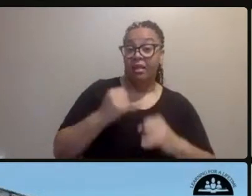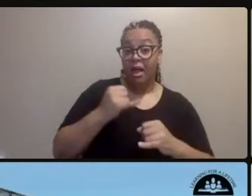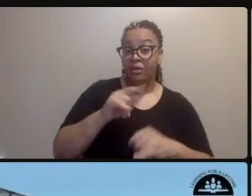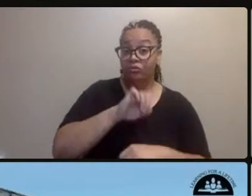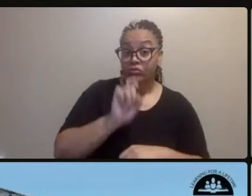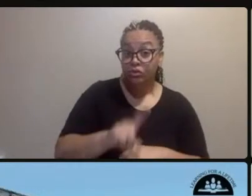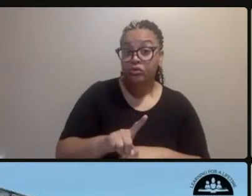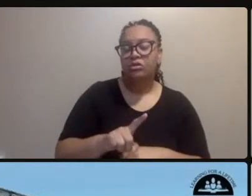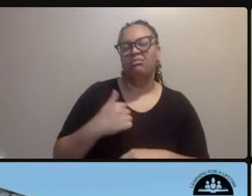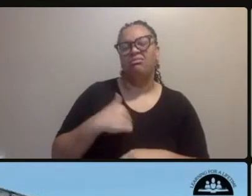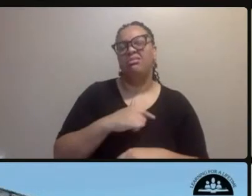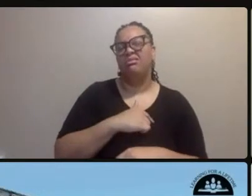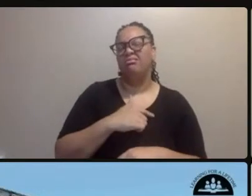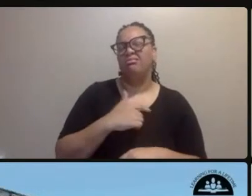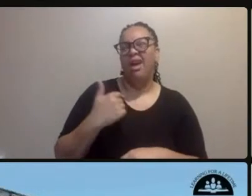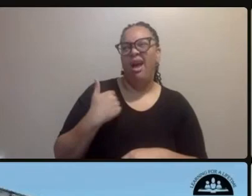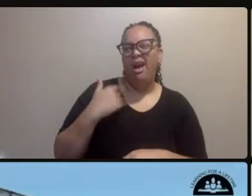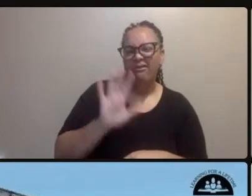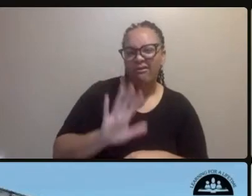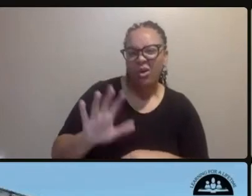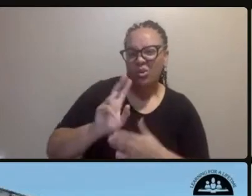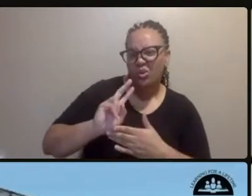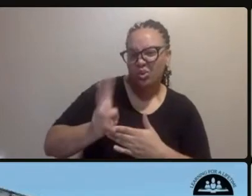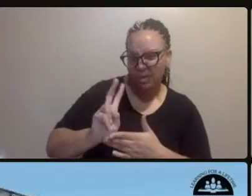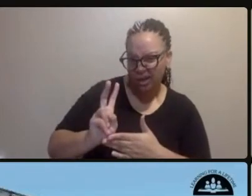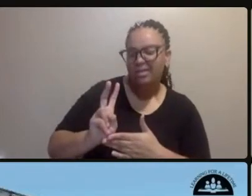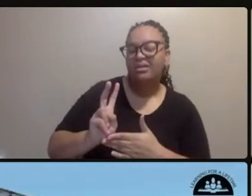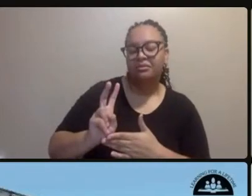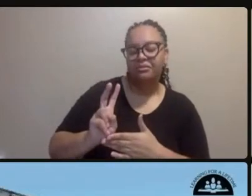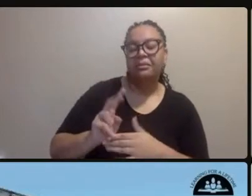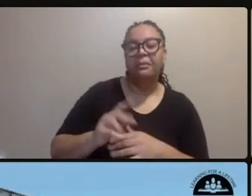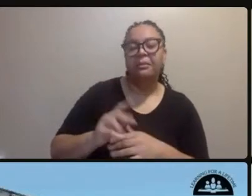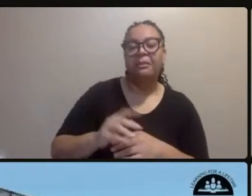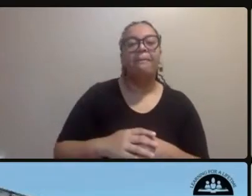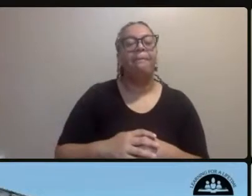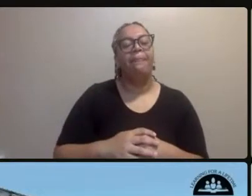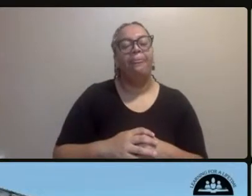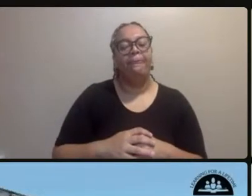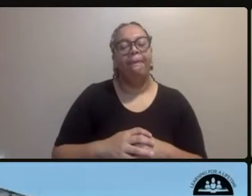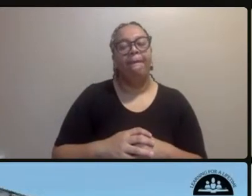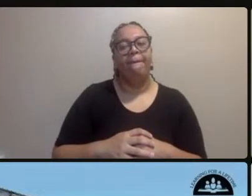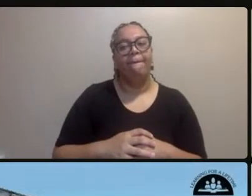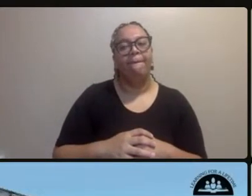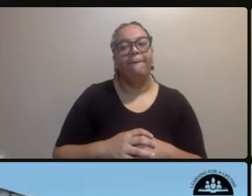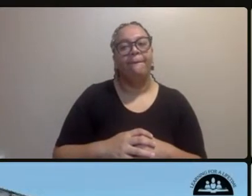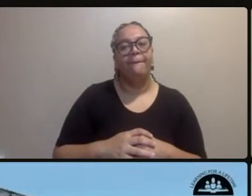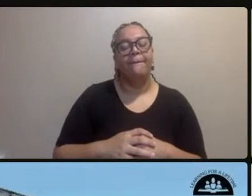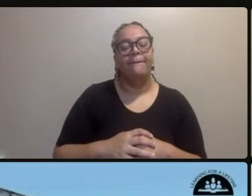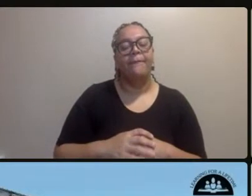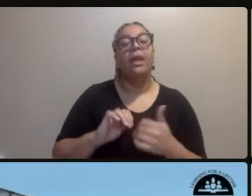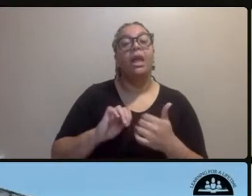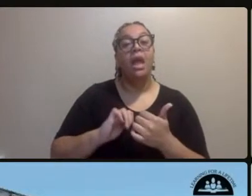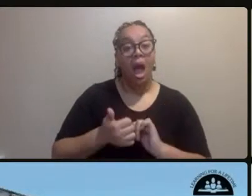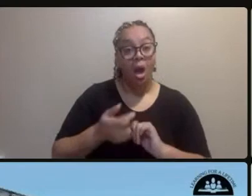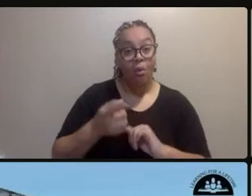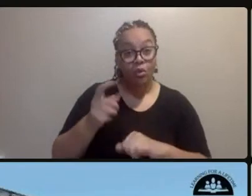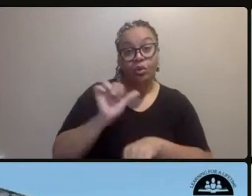RIGHT. THANK YOU.